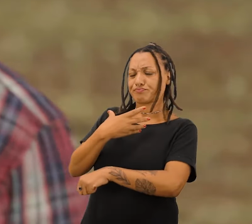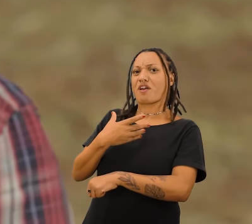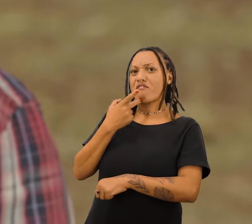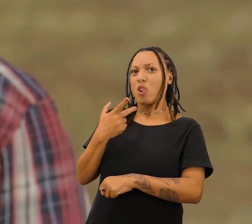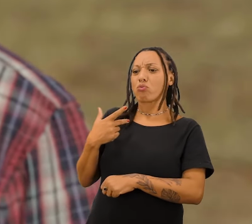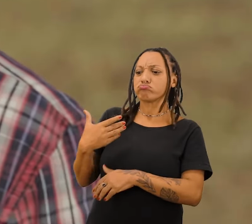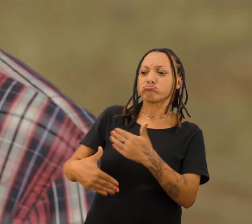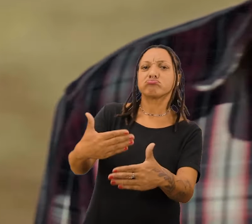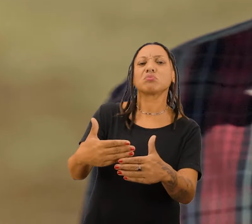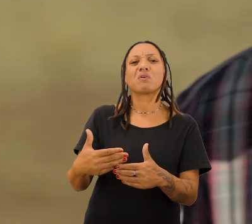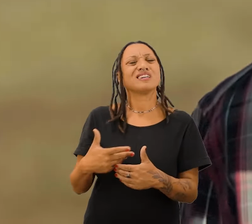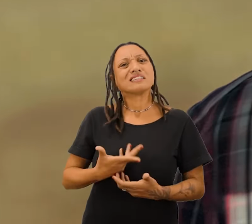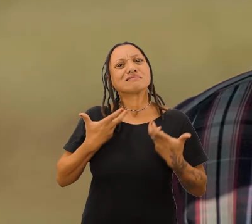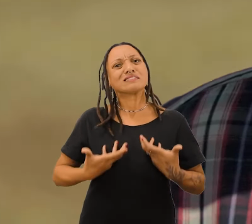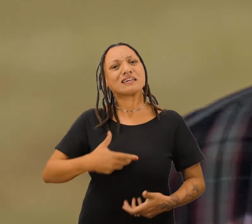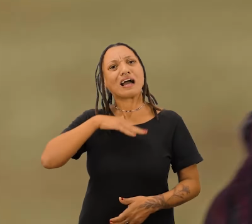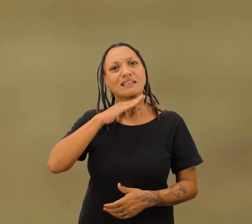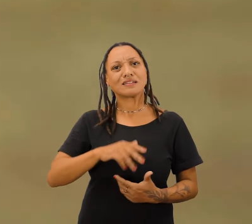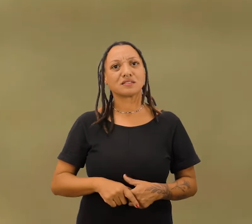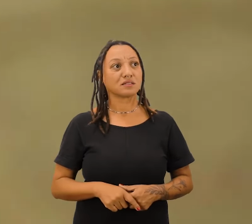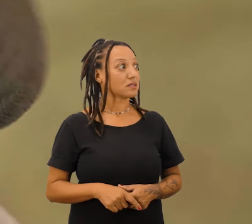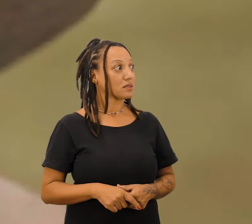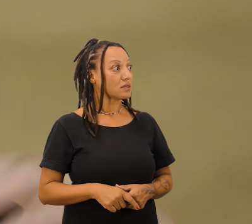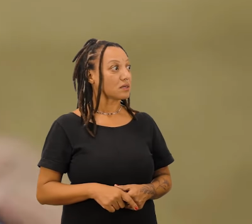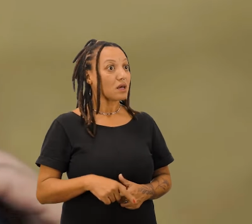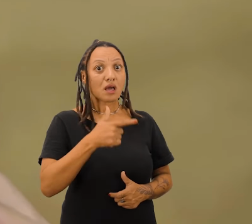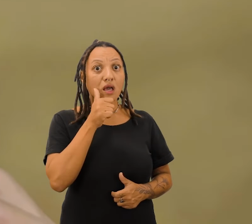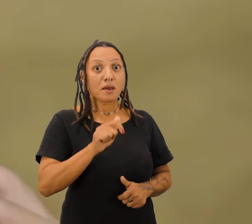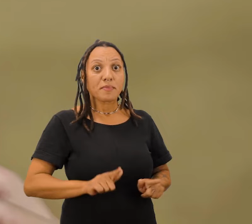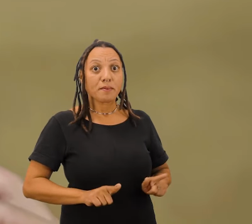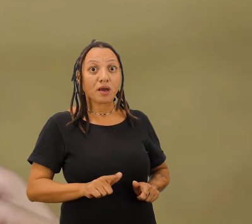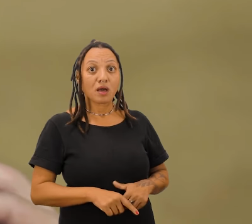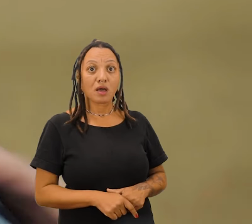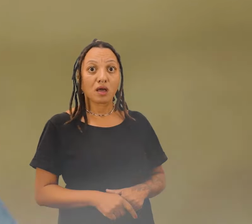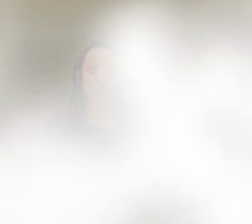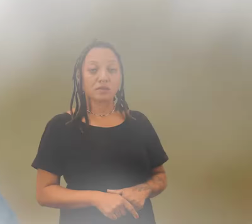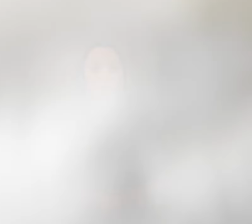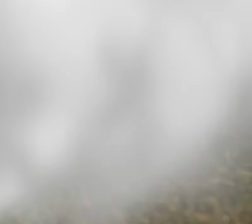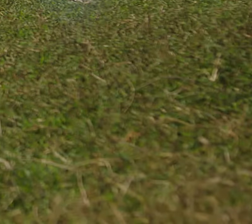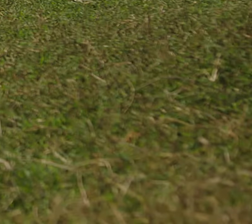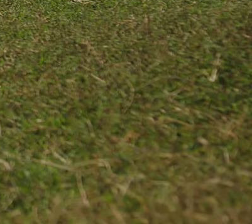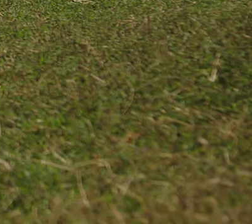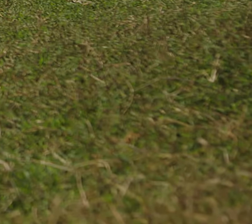And what about aunt's treasure? Where is it? And the tip she said would appear along the way? Nothing appeared. You know, I'm getting fed up... [Jotapê] Cousin!